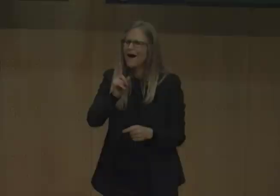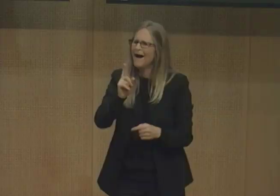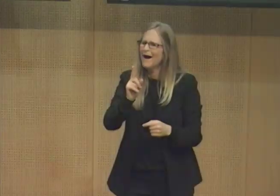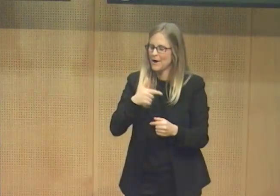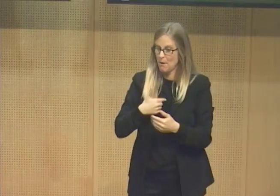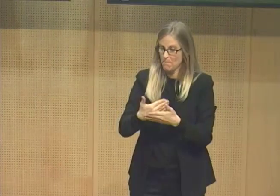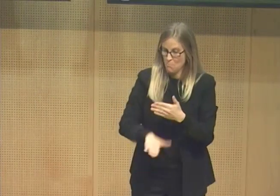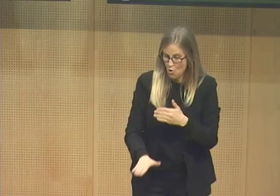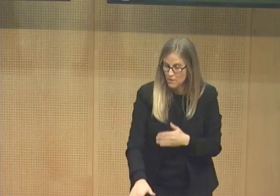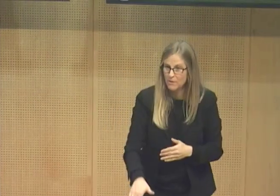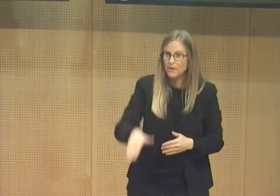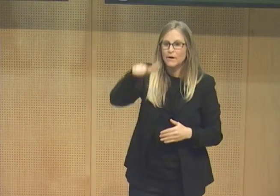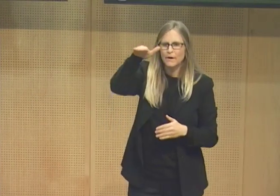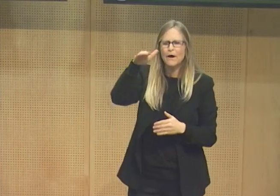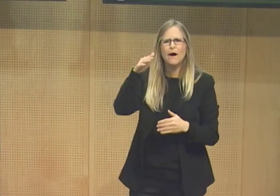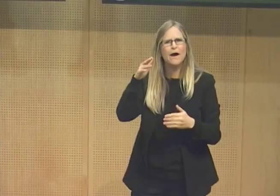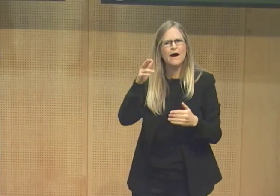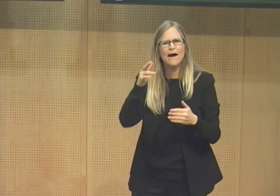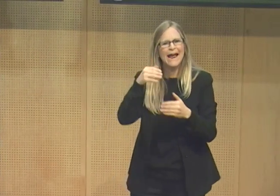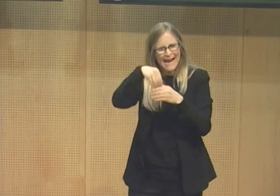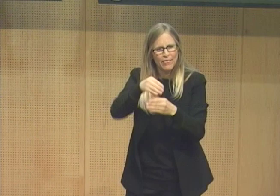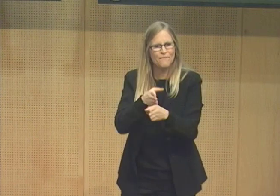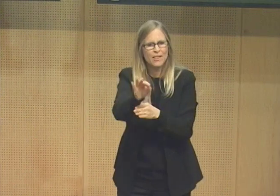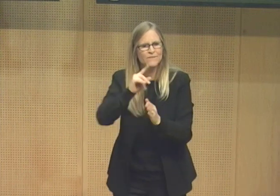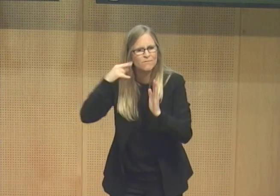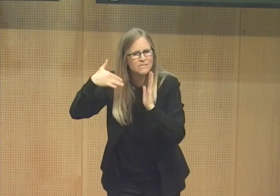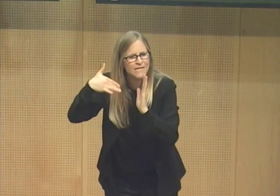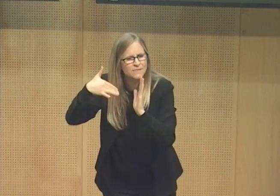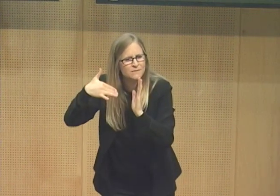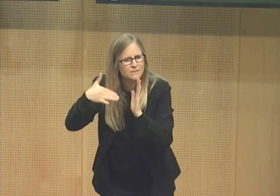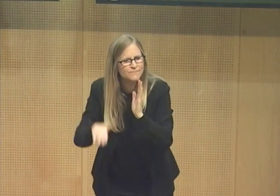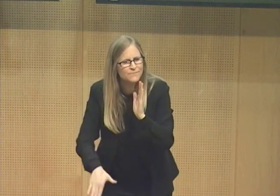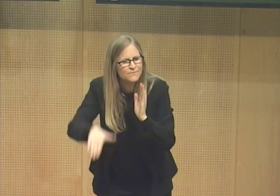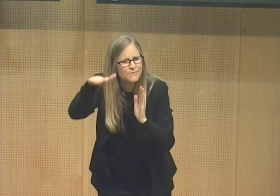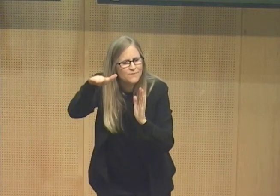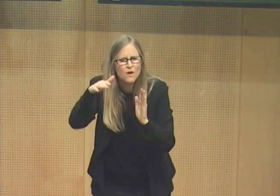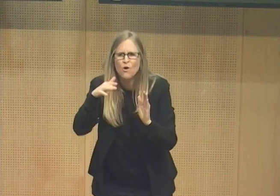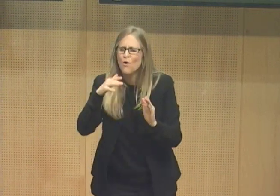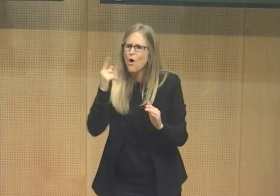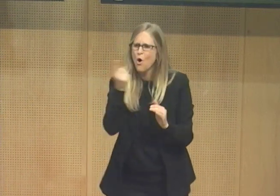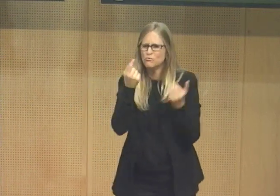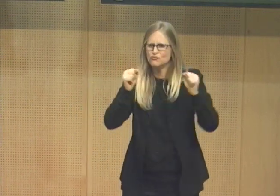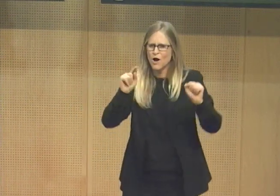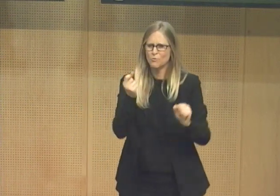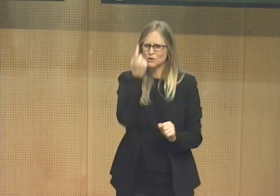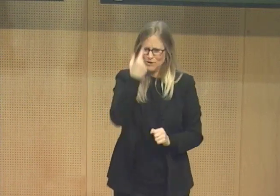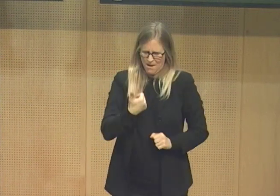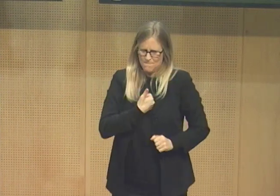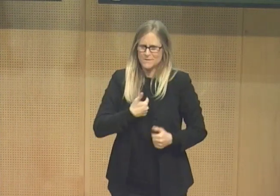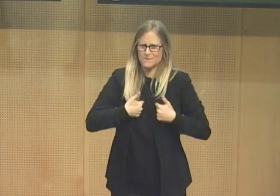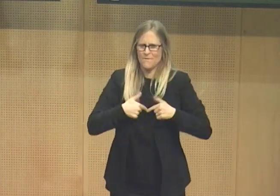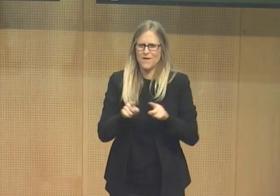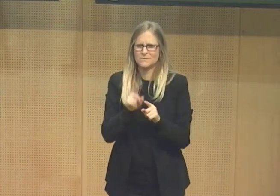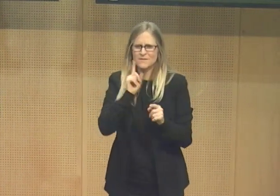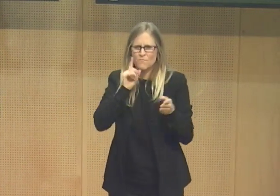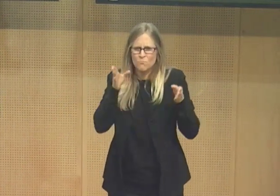I have to let you know that I was born and raised in the field of Deaf studies, and I was always working to try to understand myself